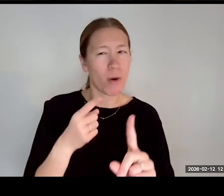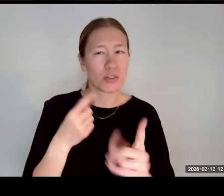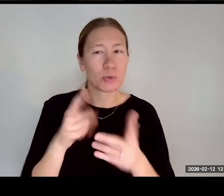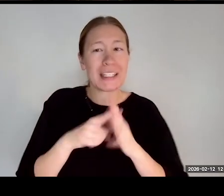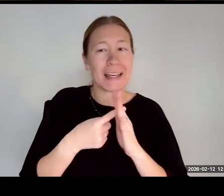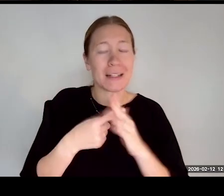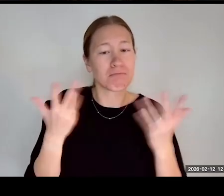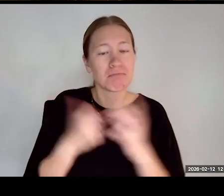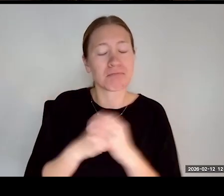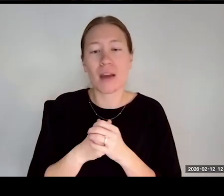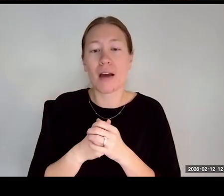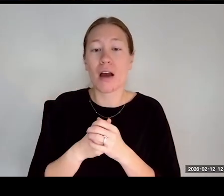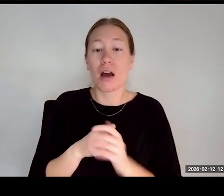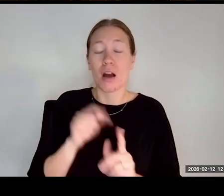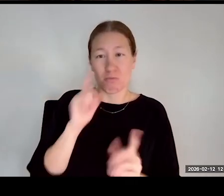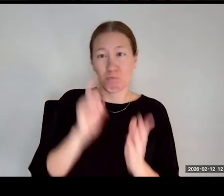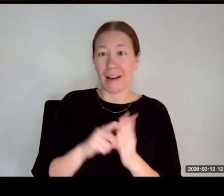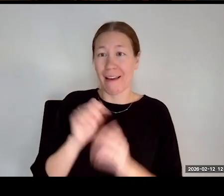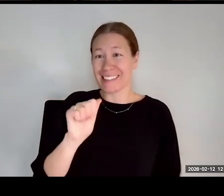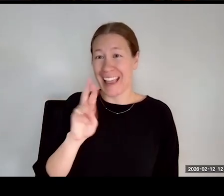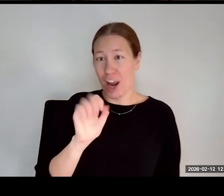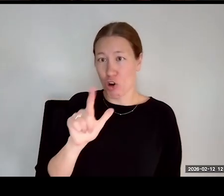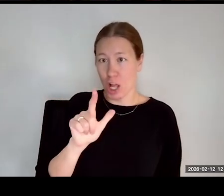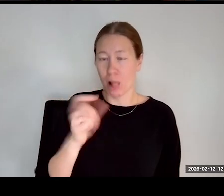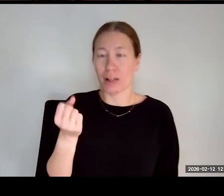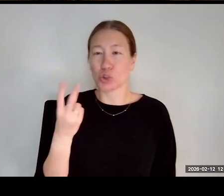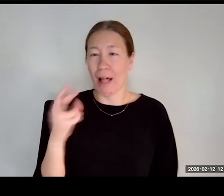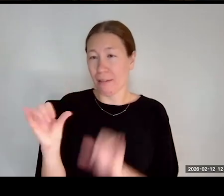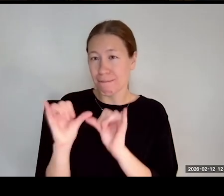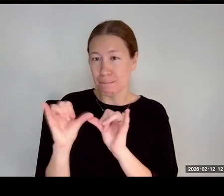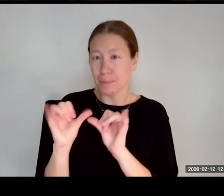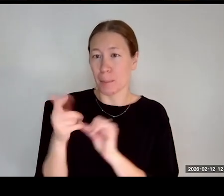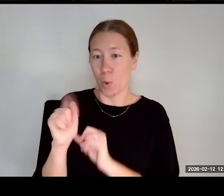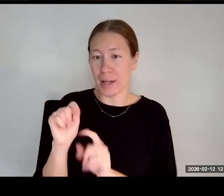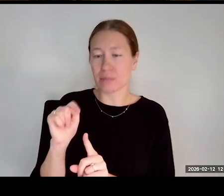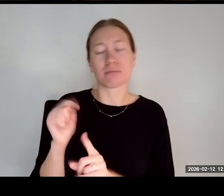that is an Arial 12 point for documents that are going to be like in a a word format.